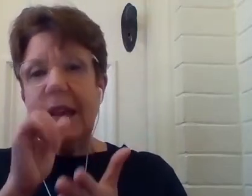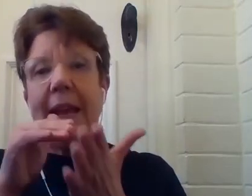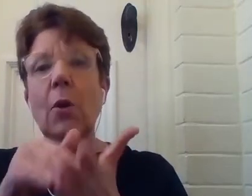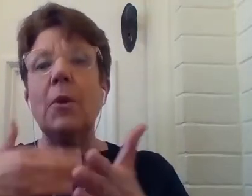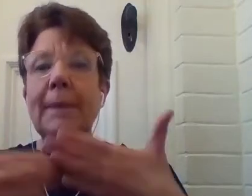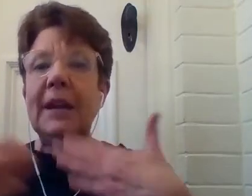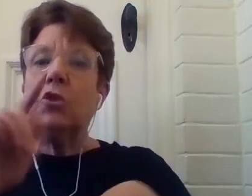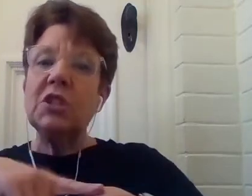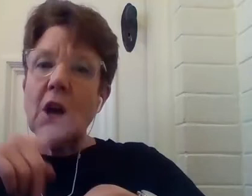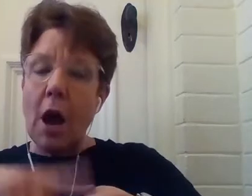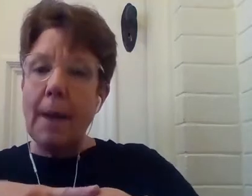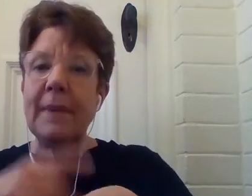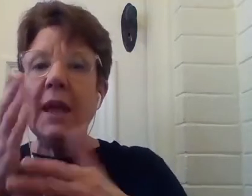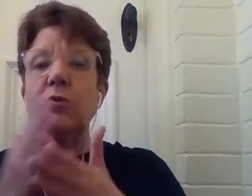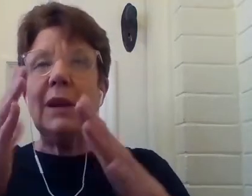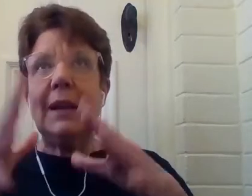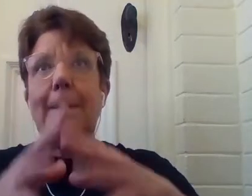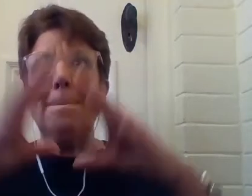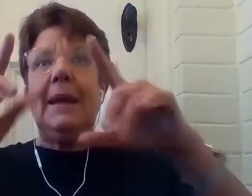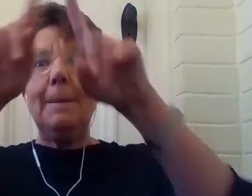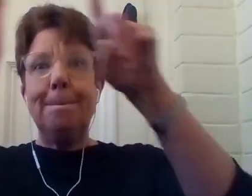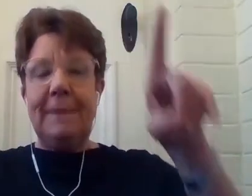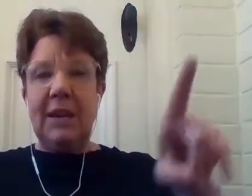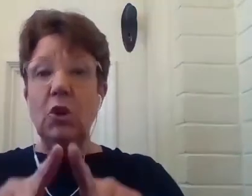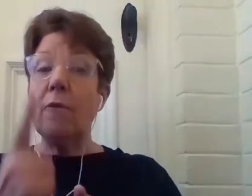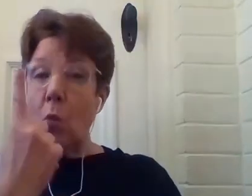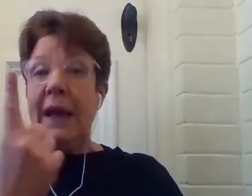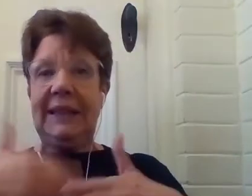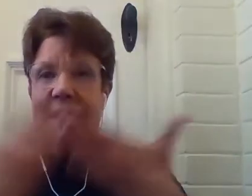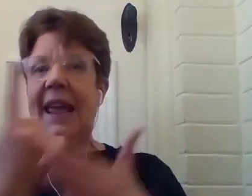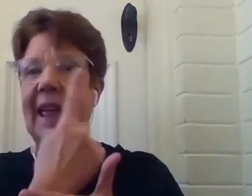It's really that big picture of one day a month doing that deep thinking